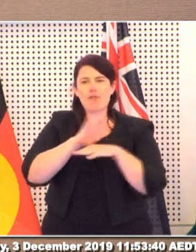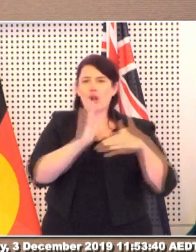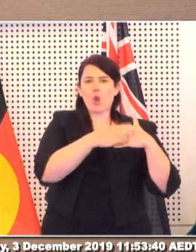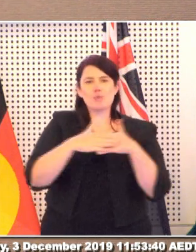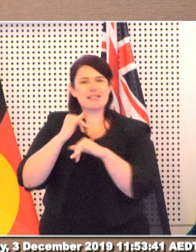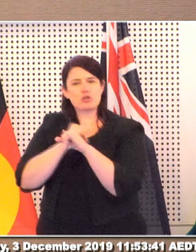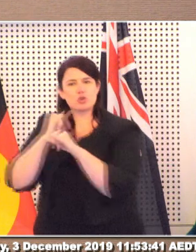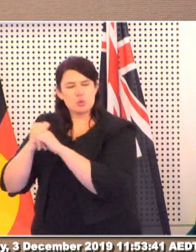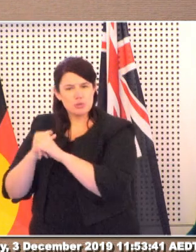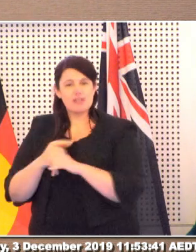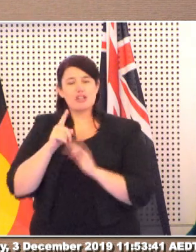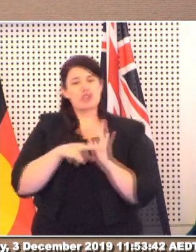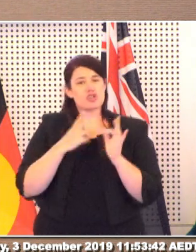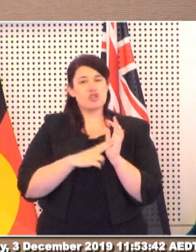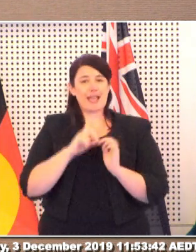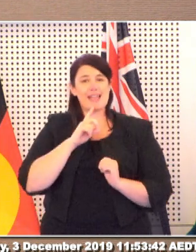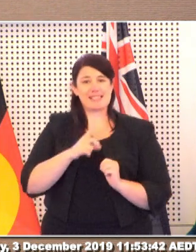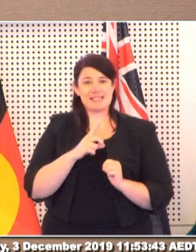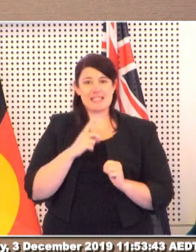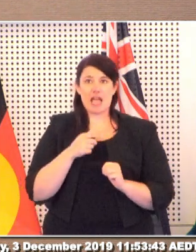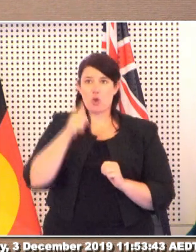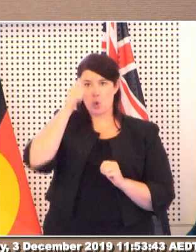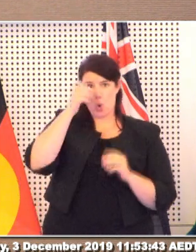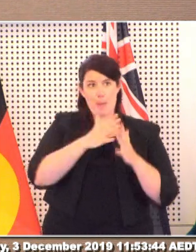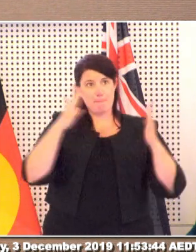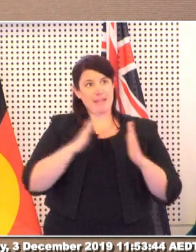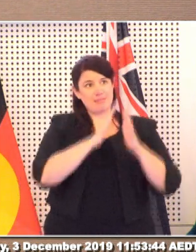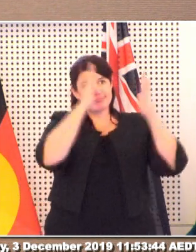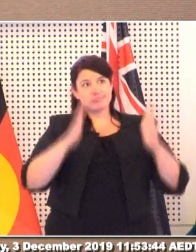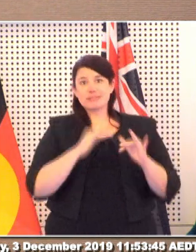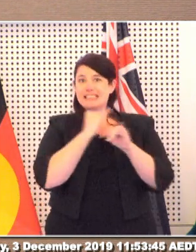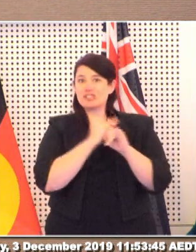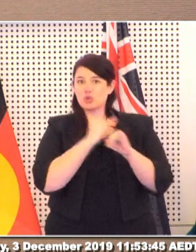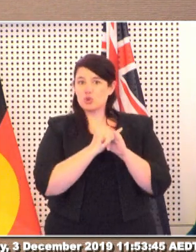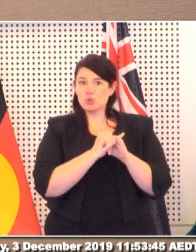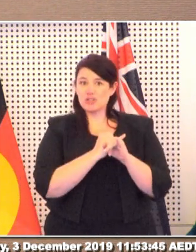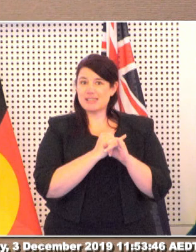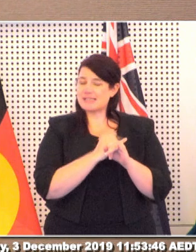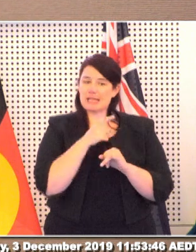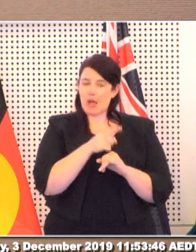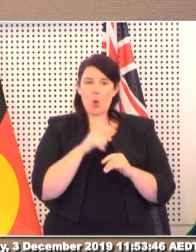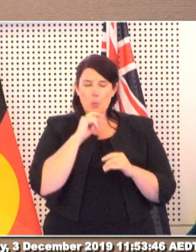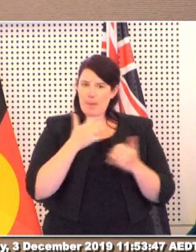It’s well known and documented that large residential facilities housing people with disability are breeding grounds for abuse.